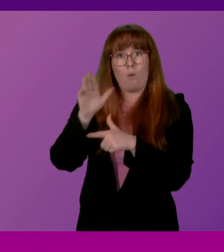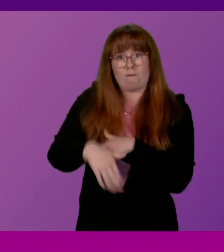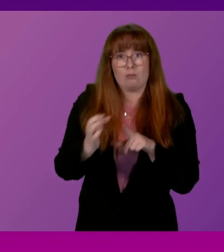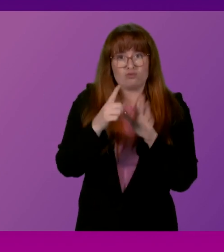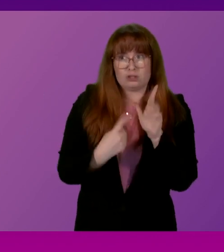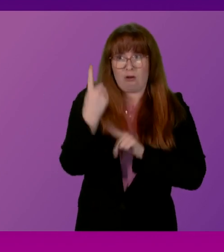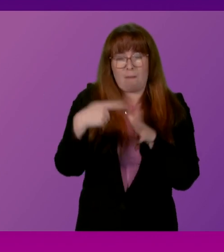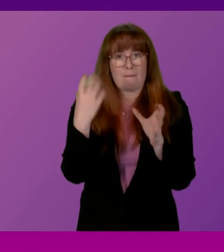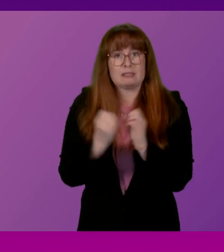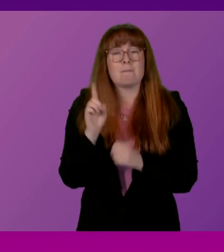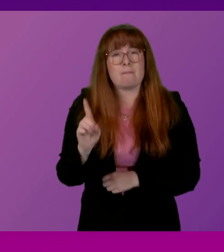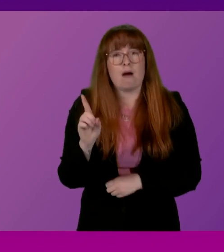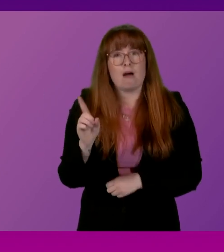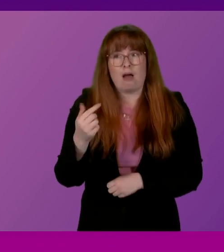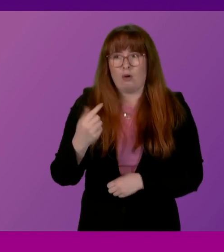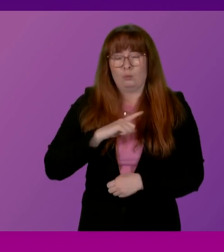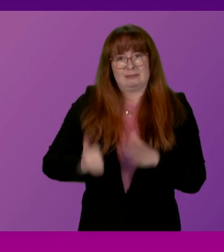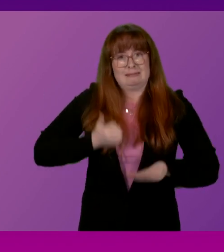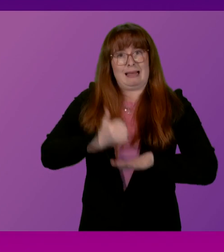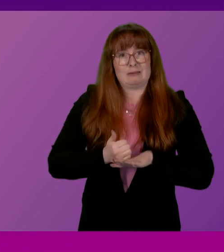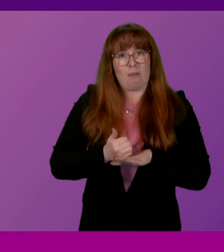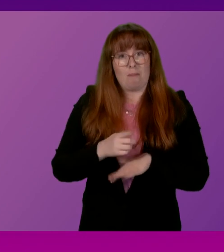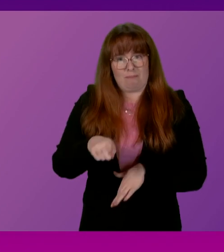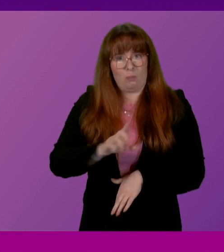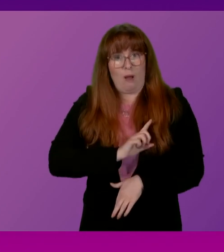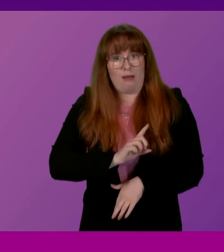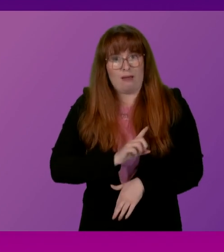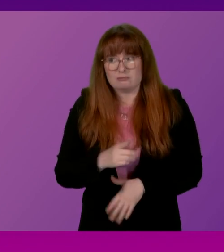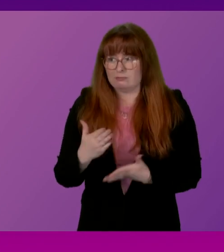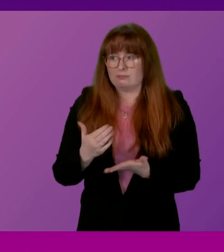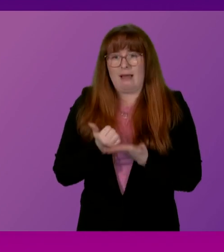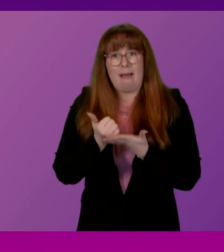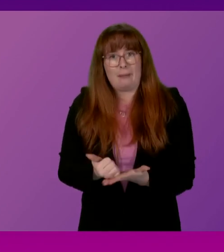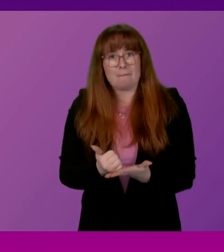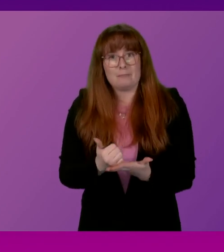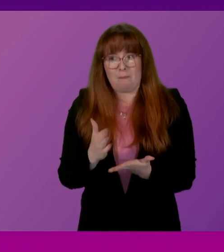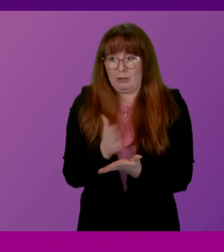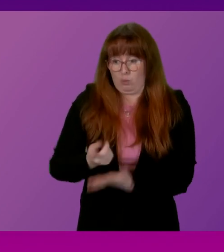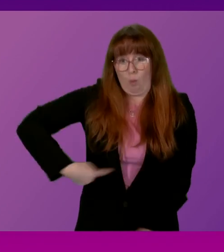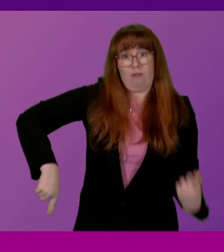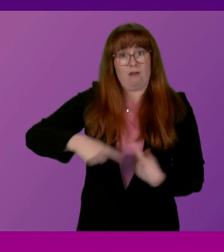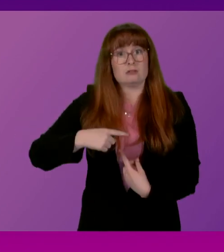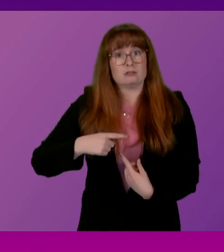The entire purpose of setting up NHS Scotland assure was to help to assure us all that the